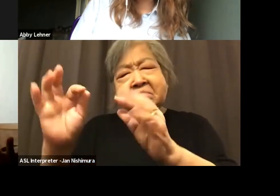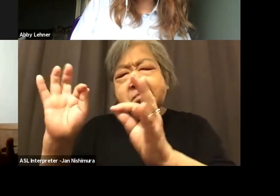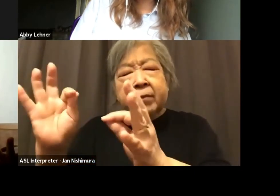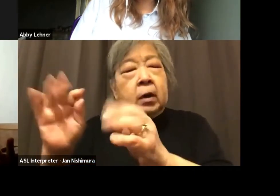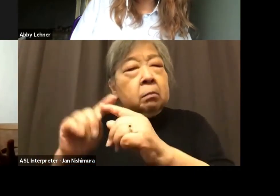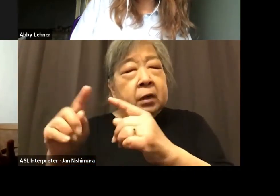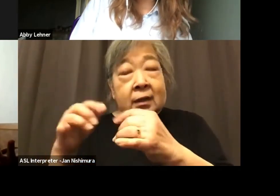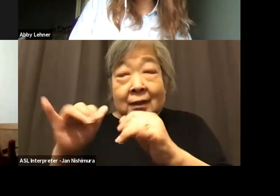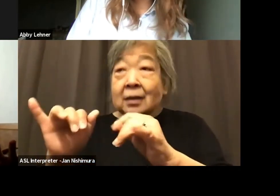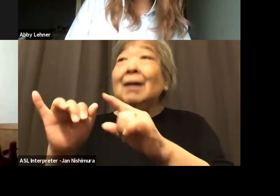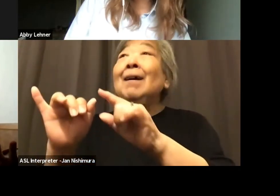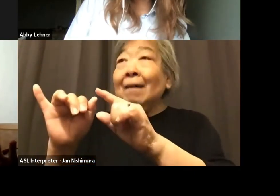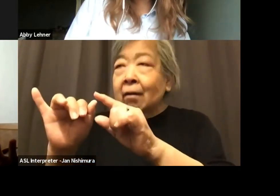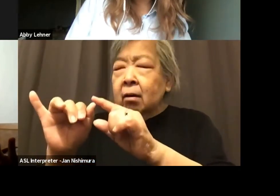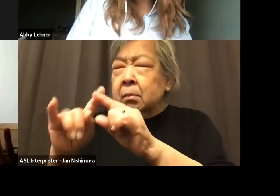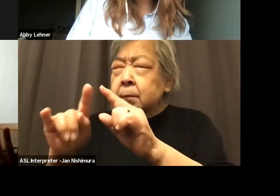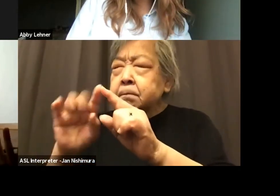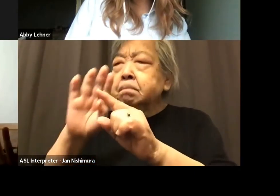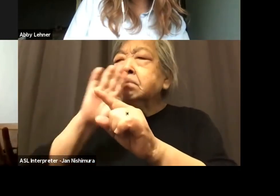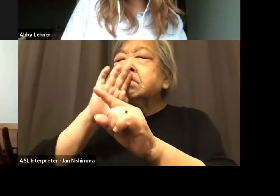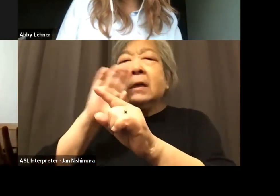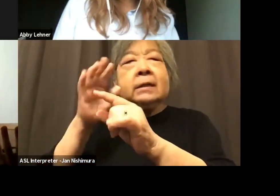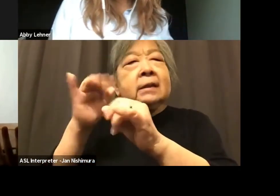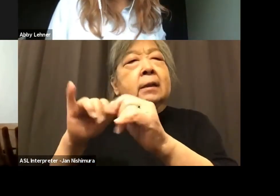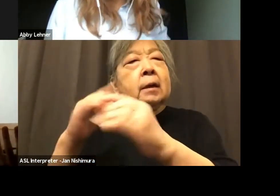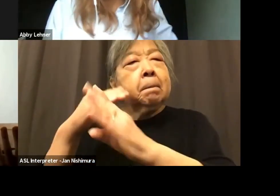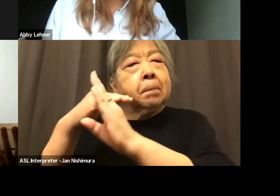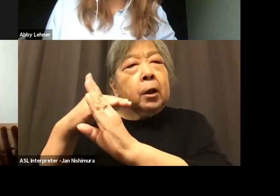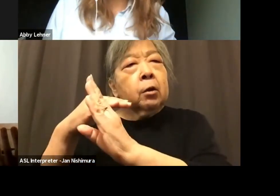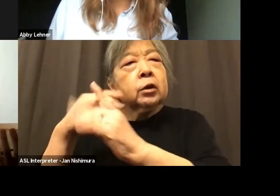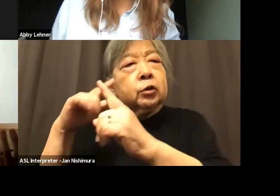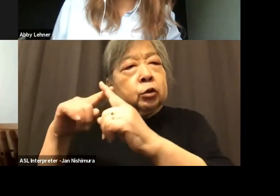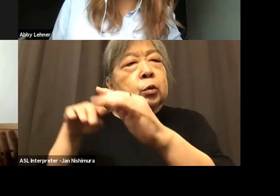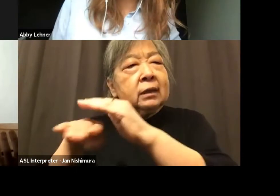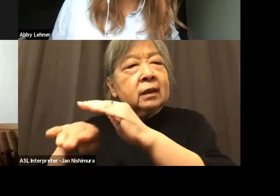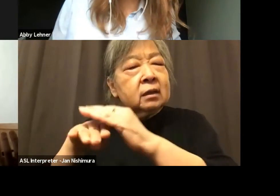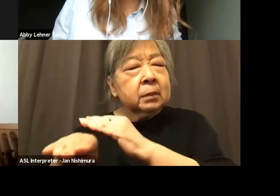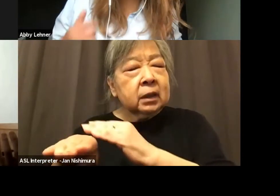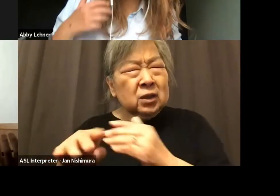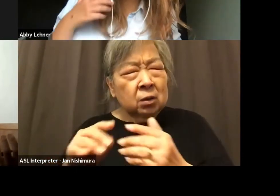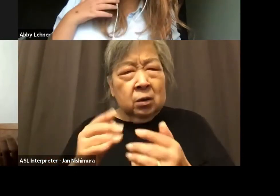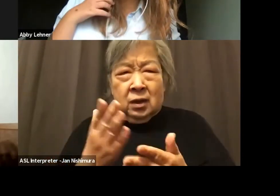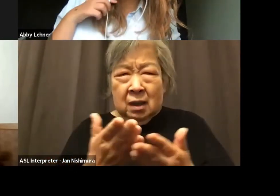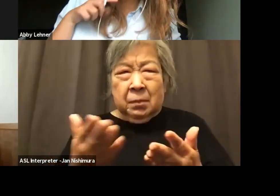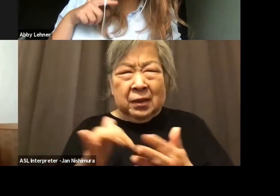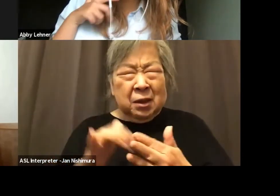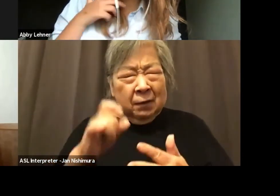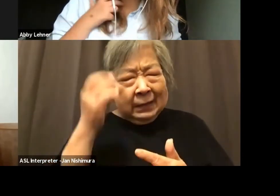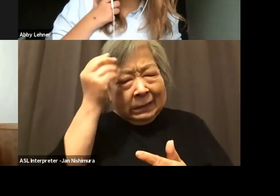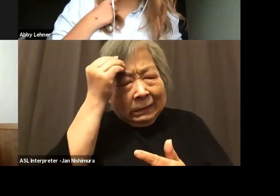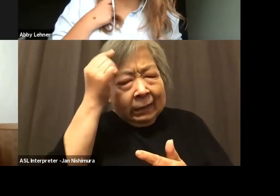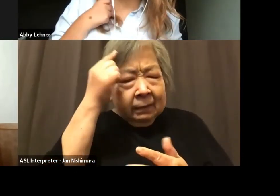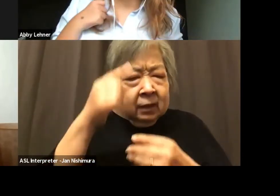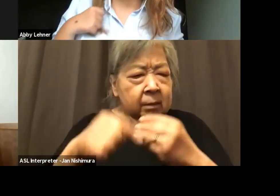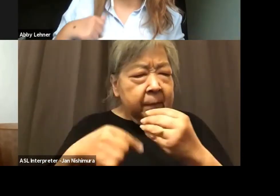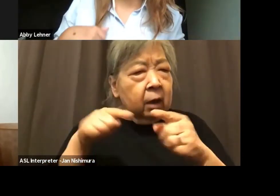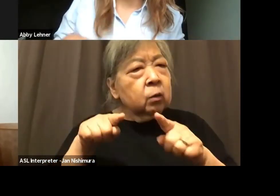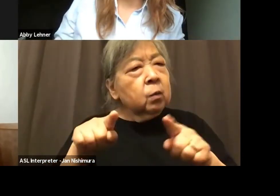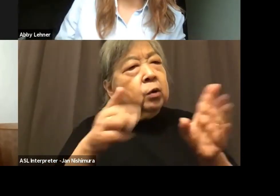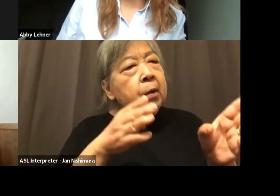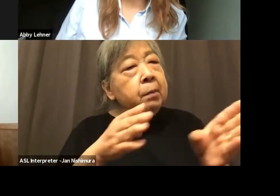barriers, it's just something to think about as you prepare, I guess too for many people you